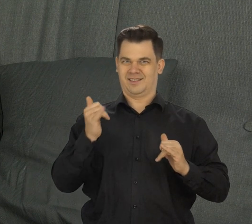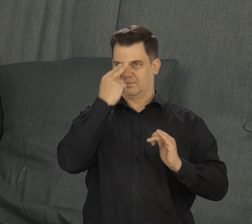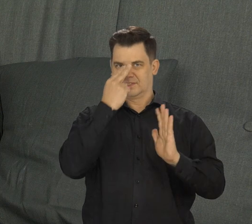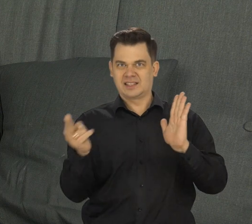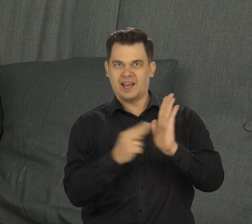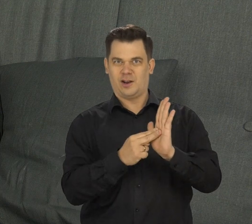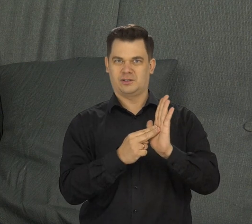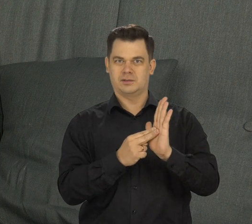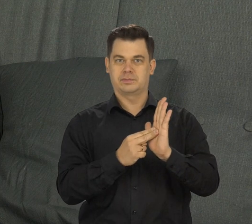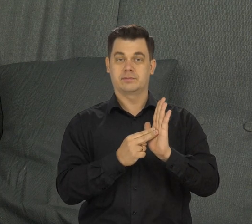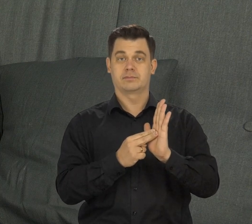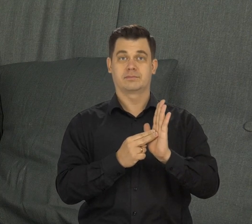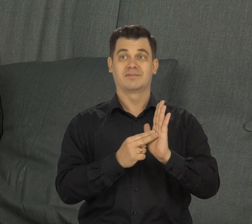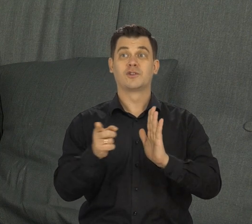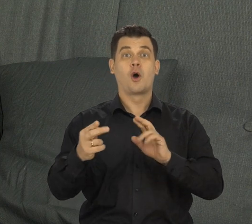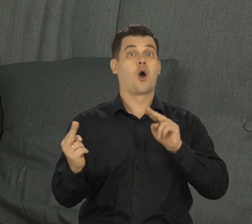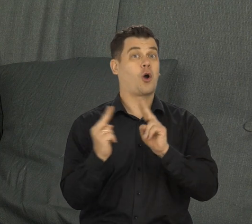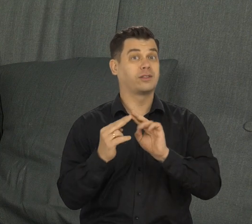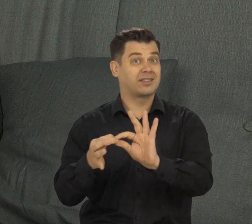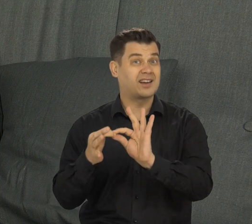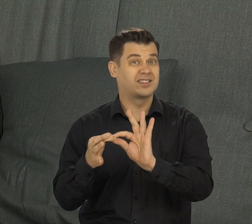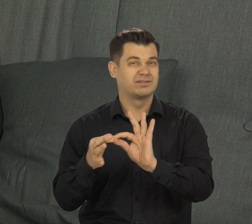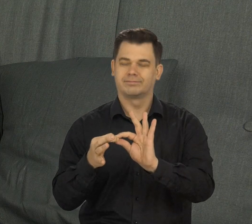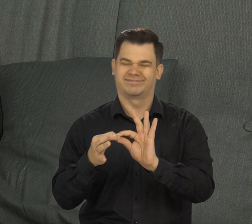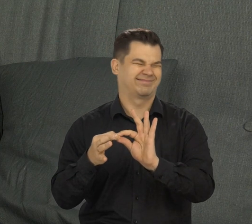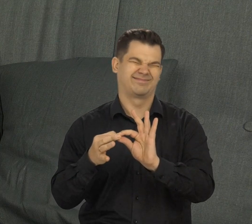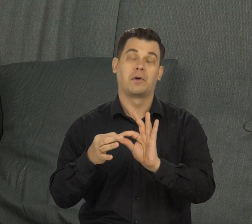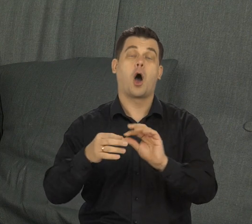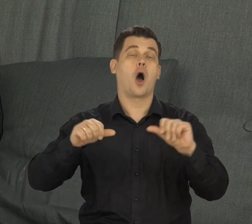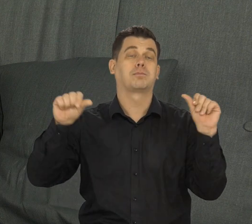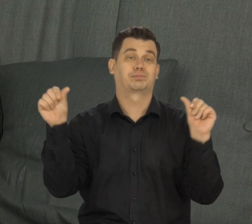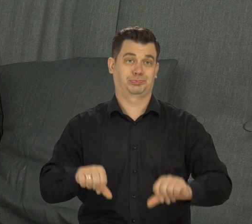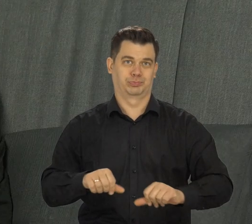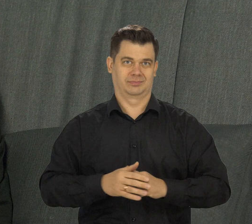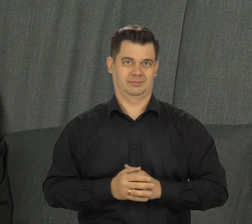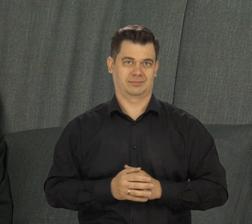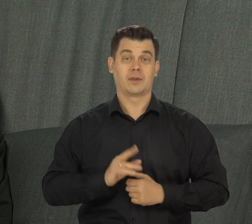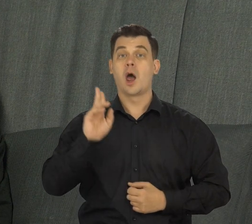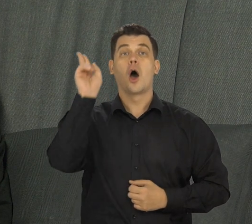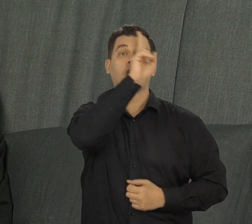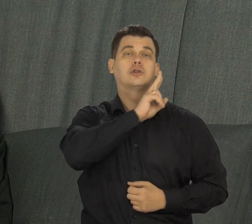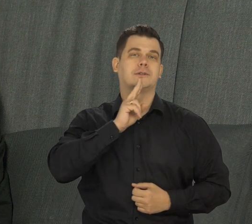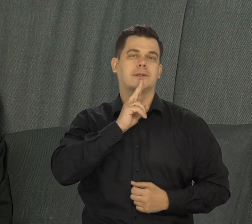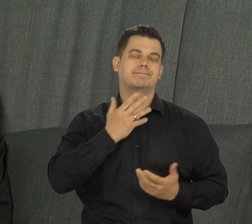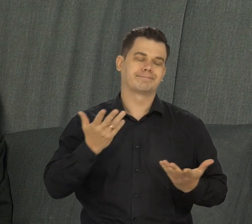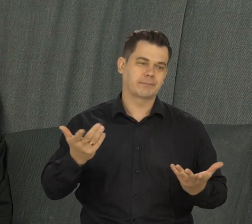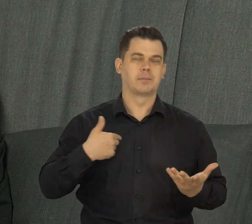If one can speak at all about any kind of relationship, it was ours that was fatal. Our parents unfortunately died quickly